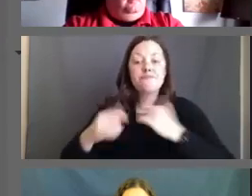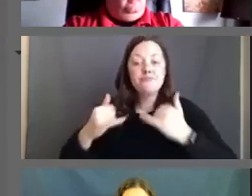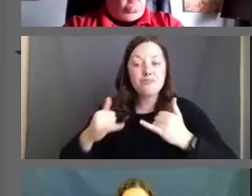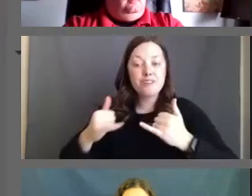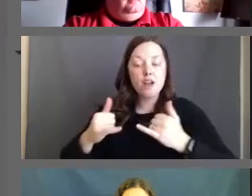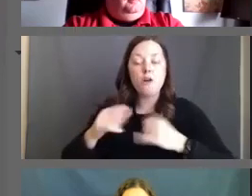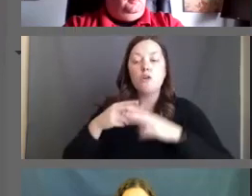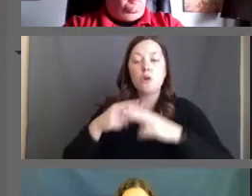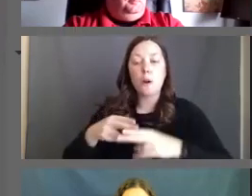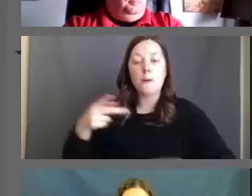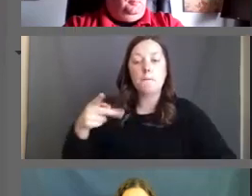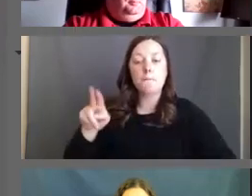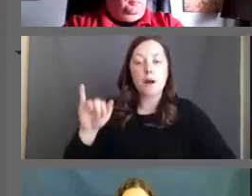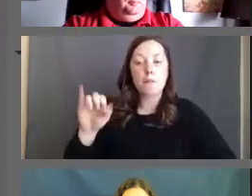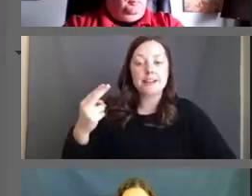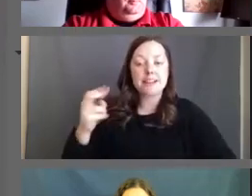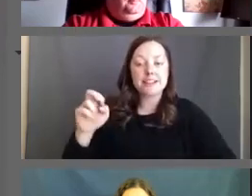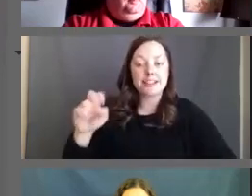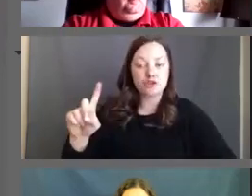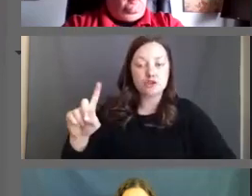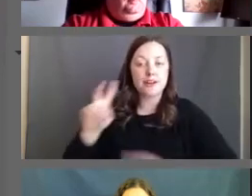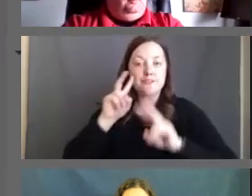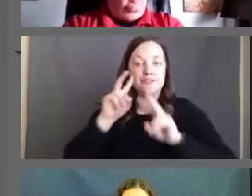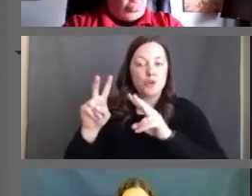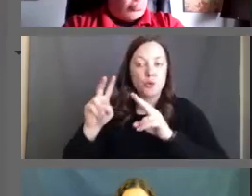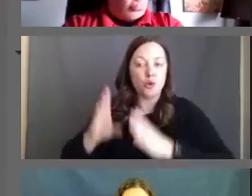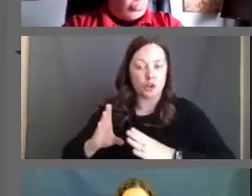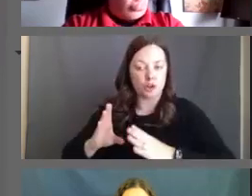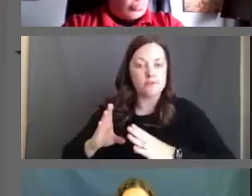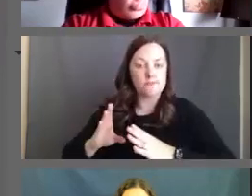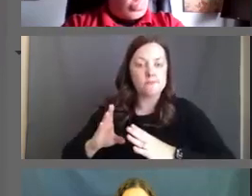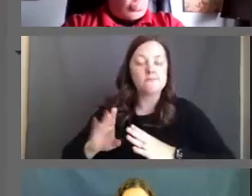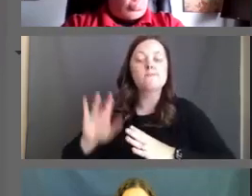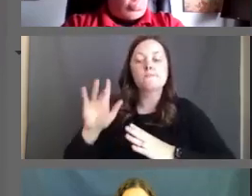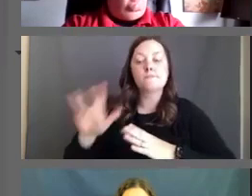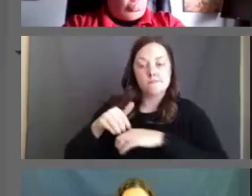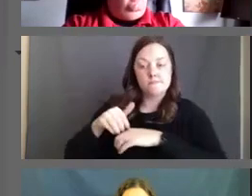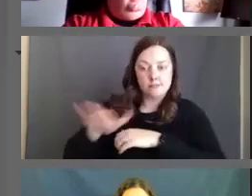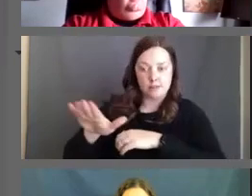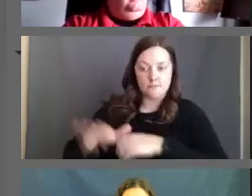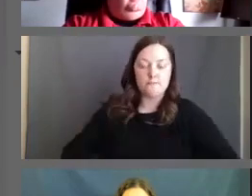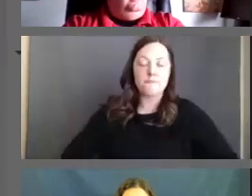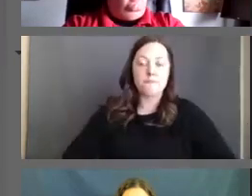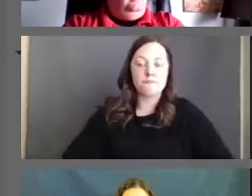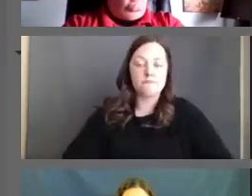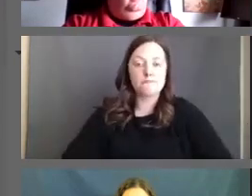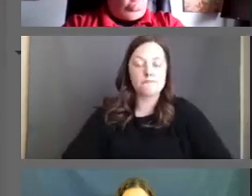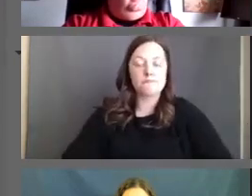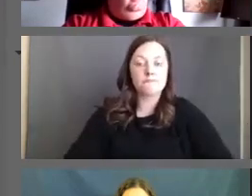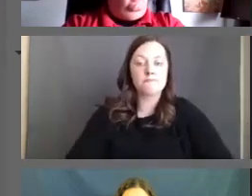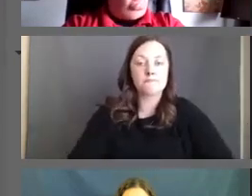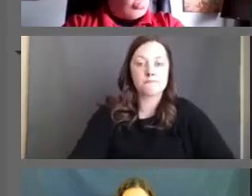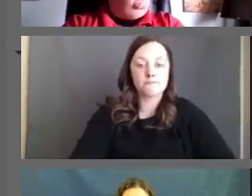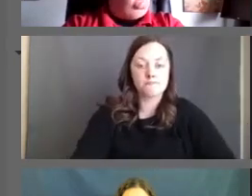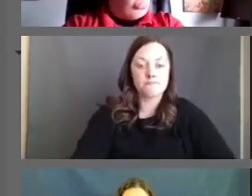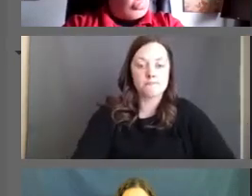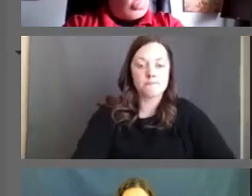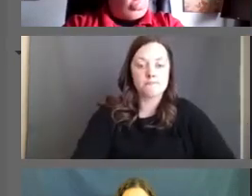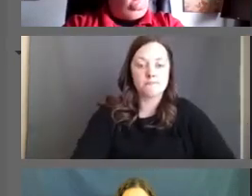Unlike Google sites, you need to save the work.